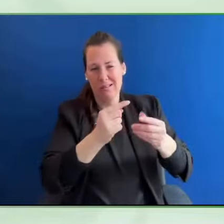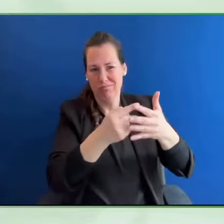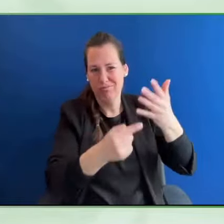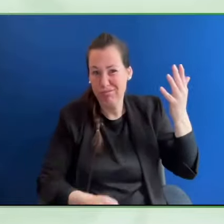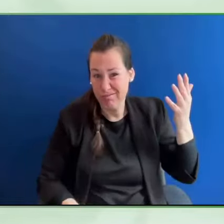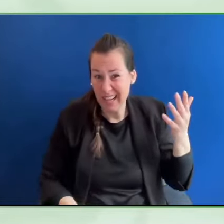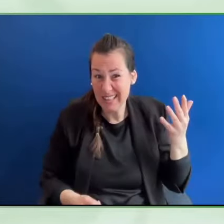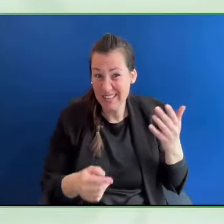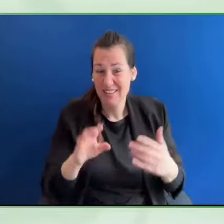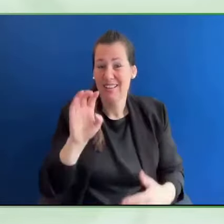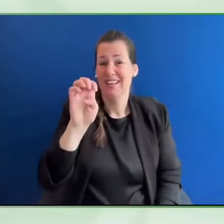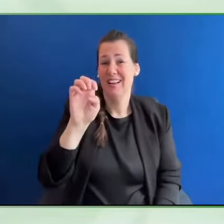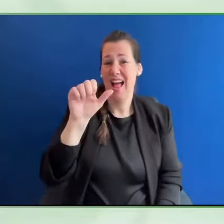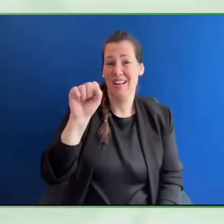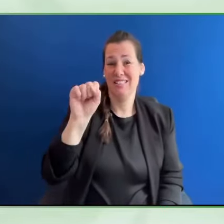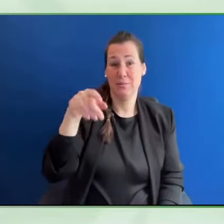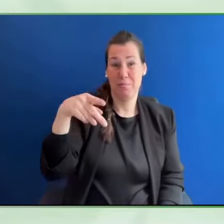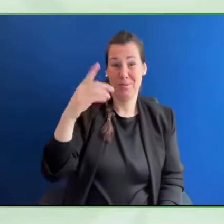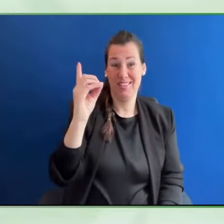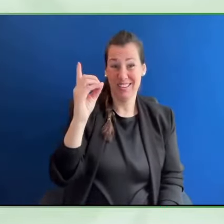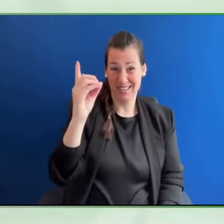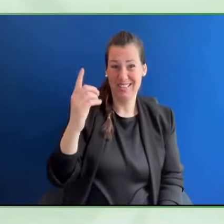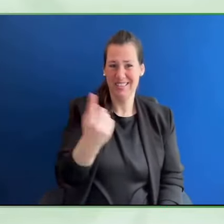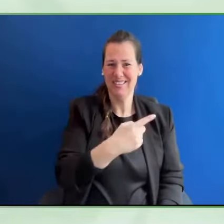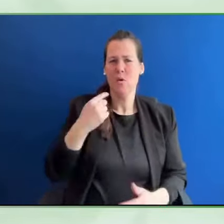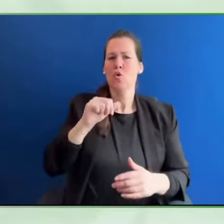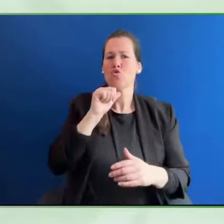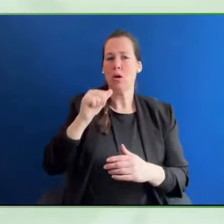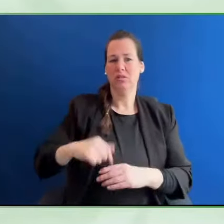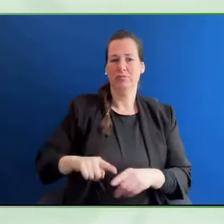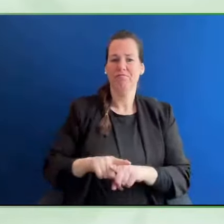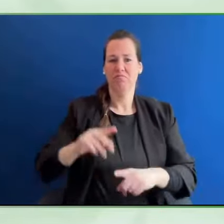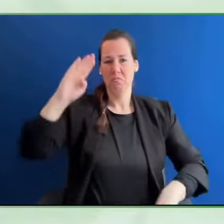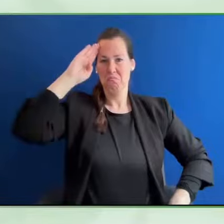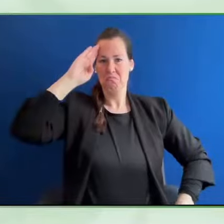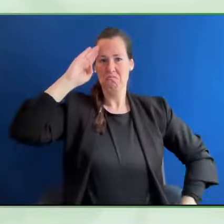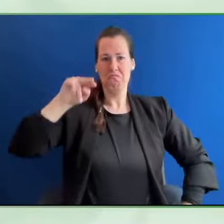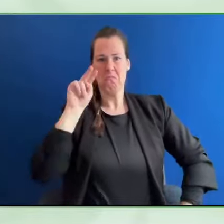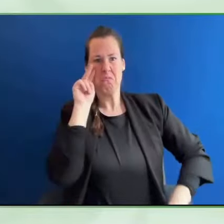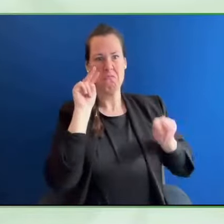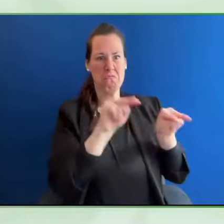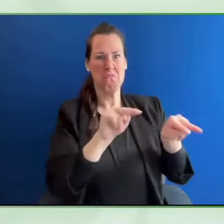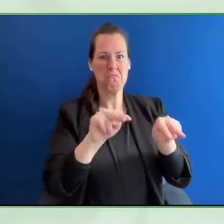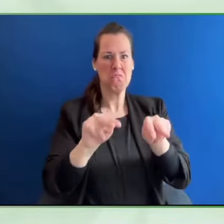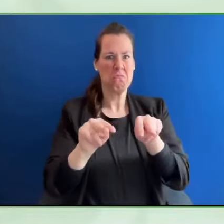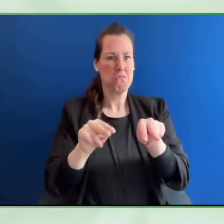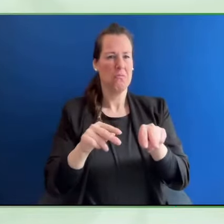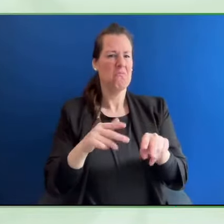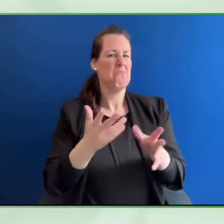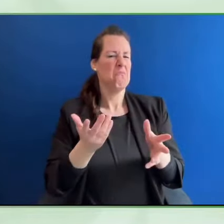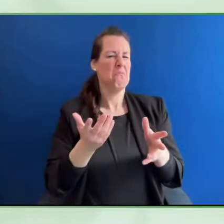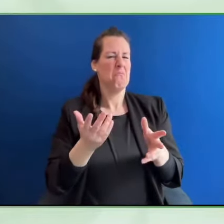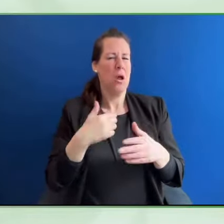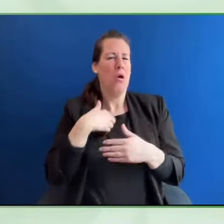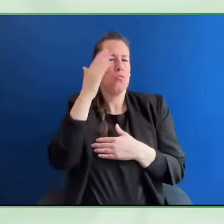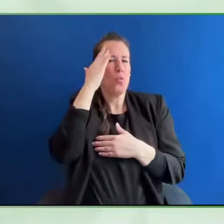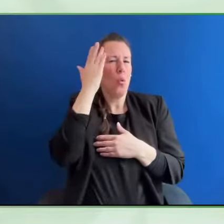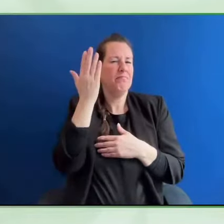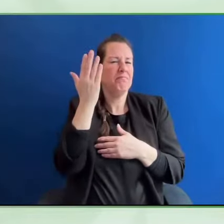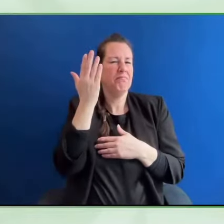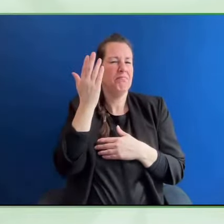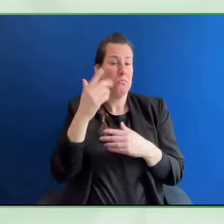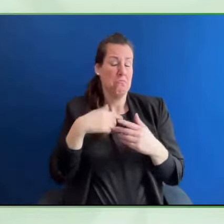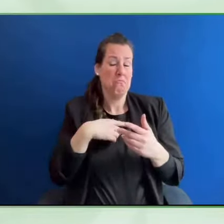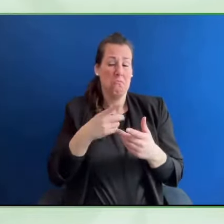It is trying to build the workforce, in our area but also for older persons or persons